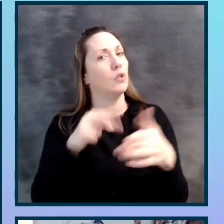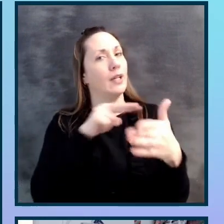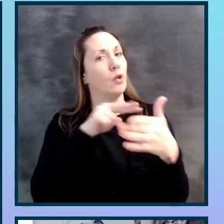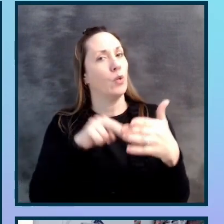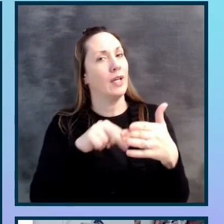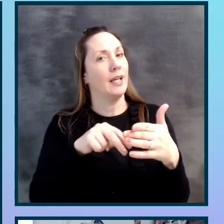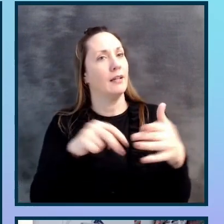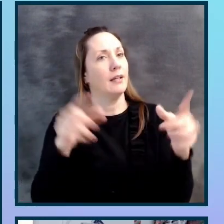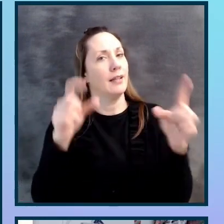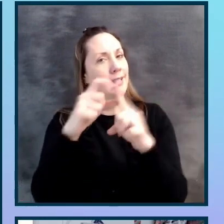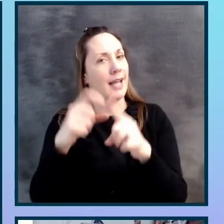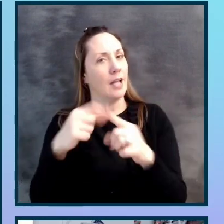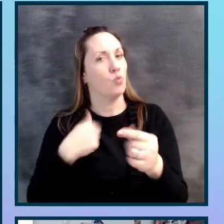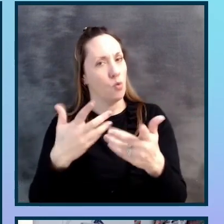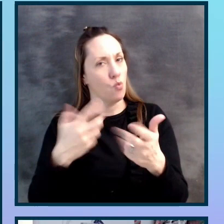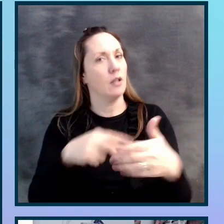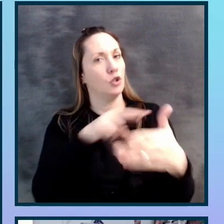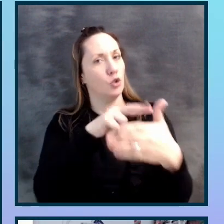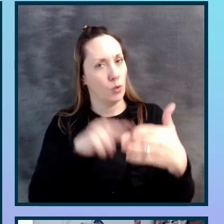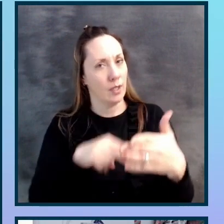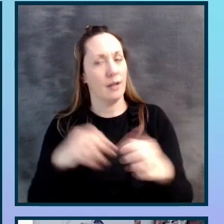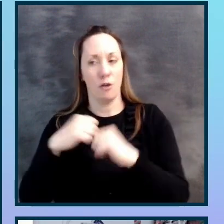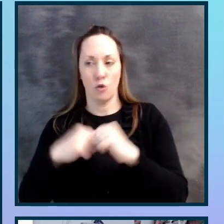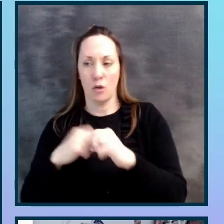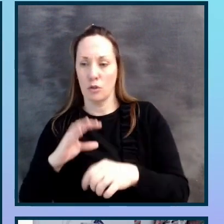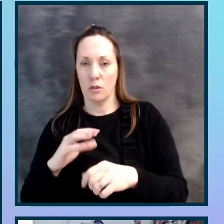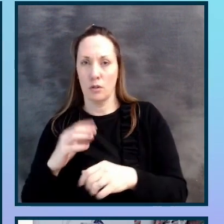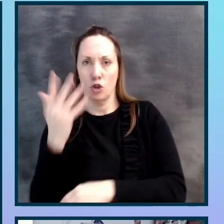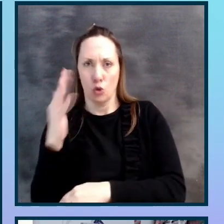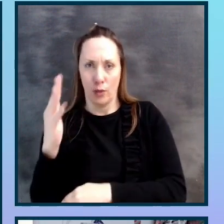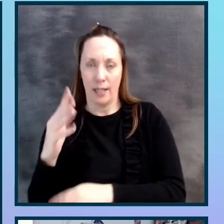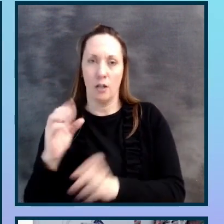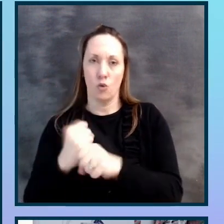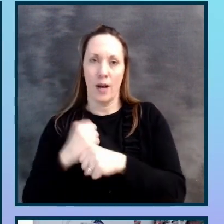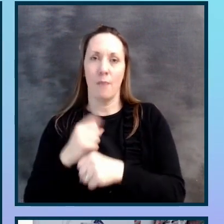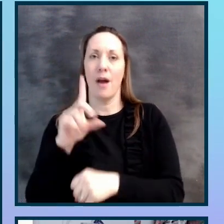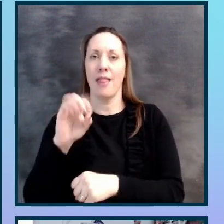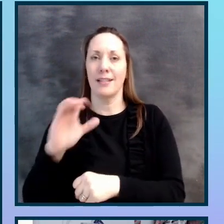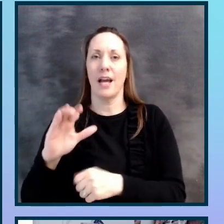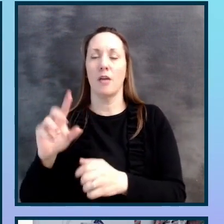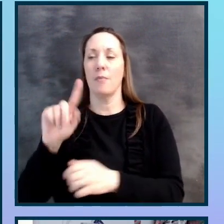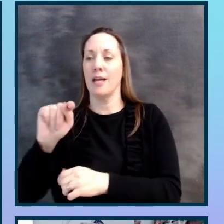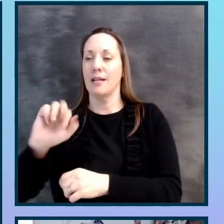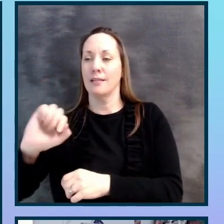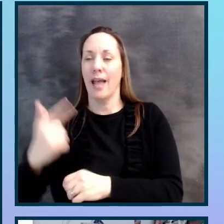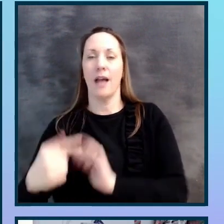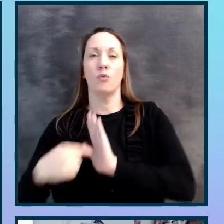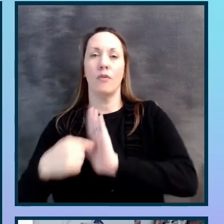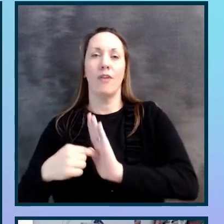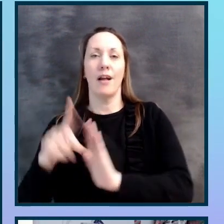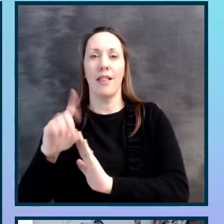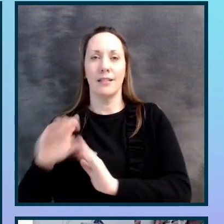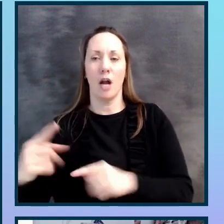and that the structure tree created by the document tags reflects the document's proper reading order.